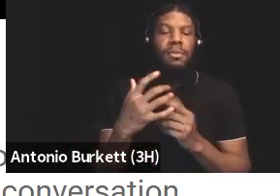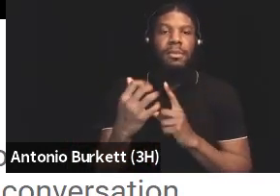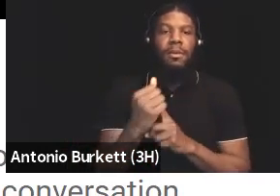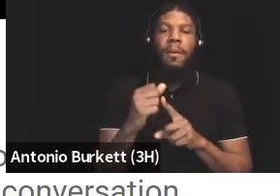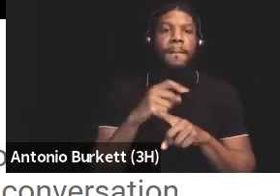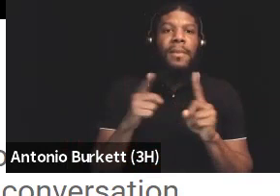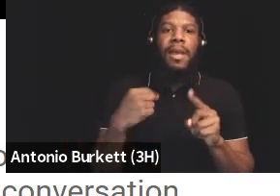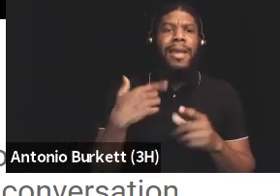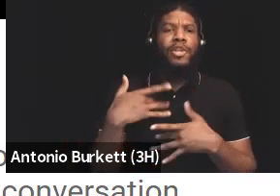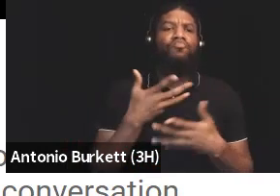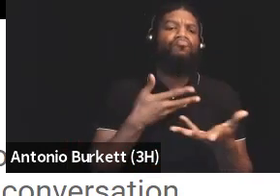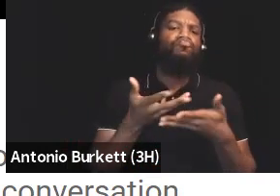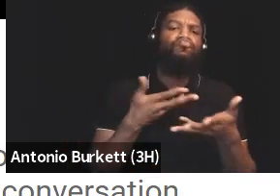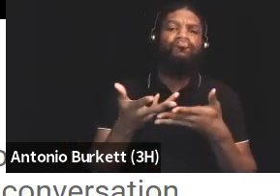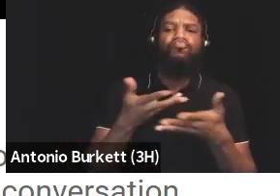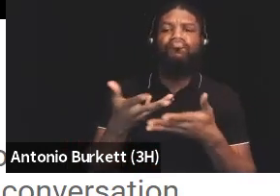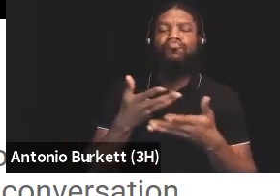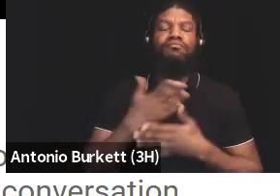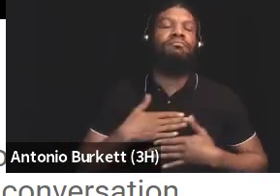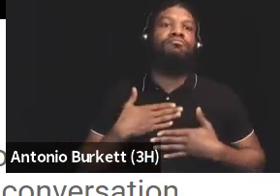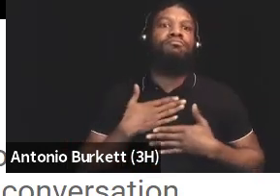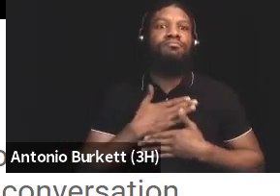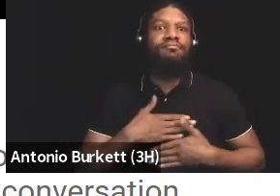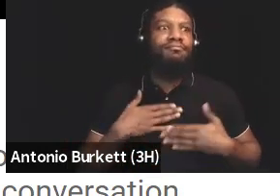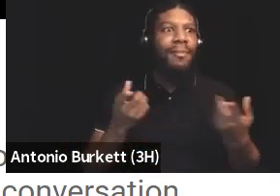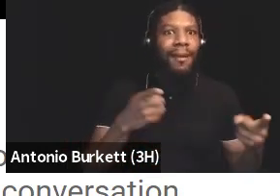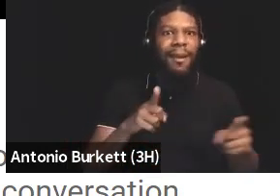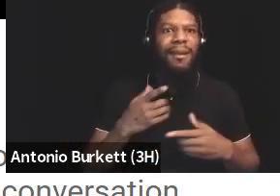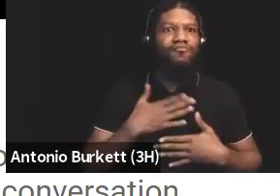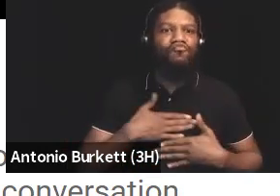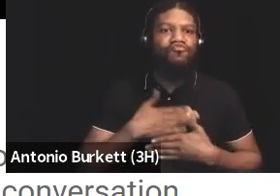kind of what is going on, and so that's exactly what I did. I just started talking to people,